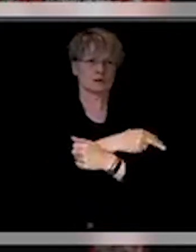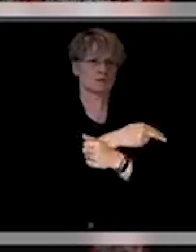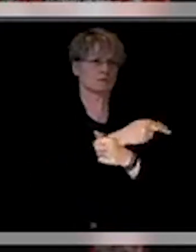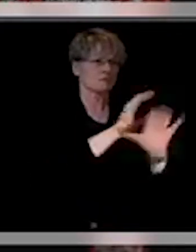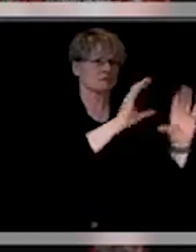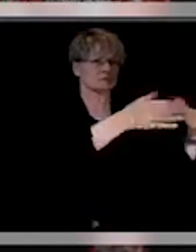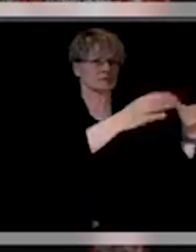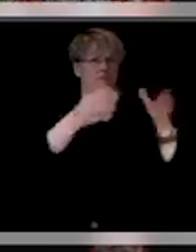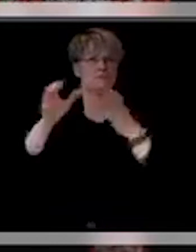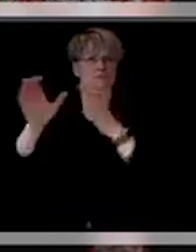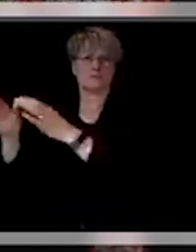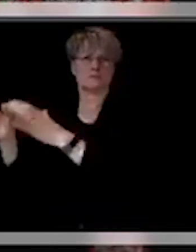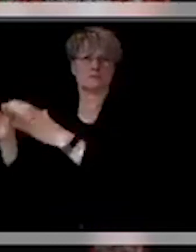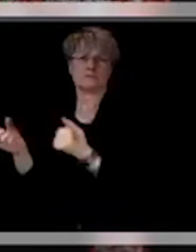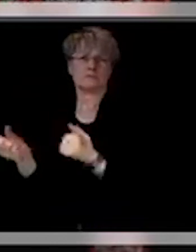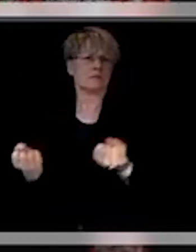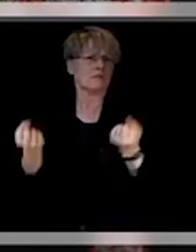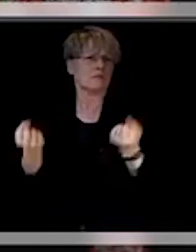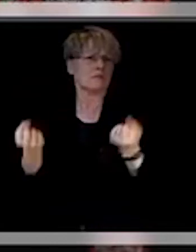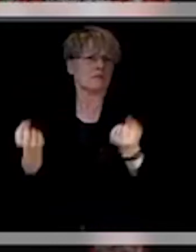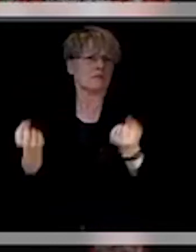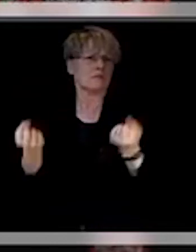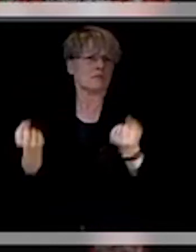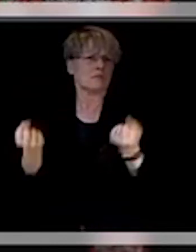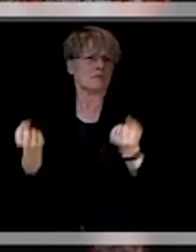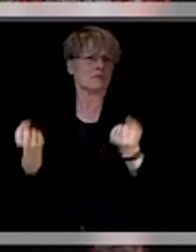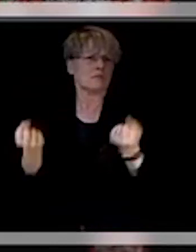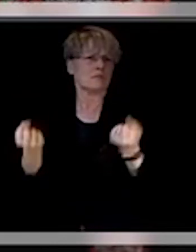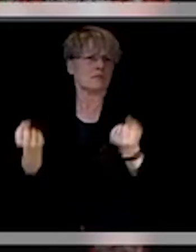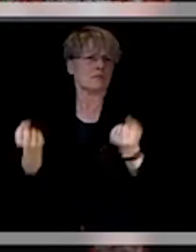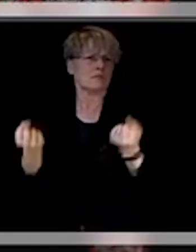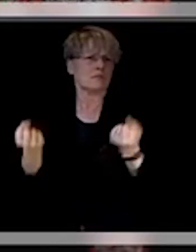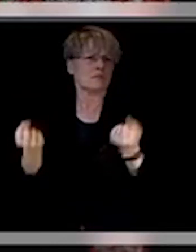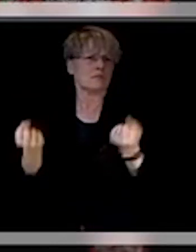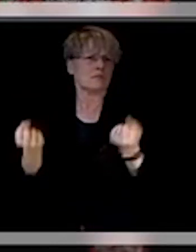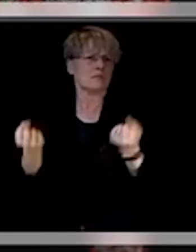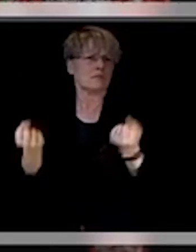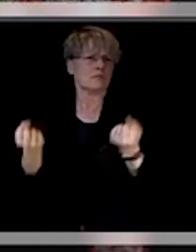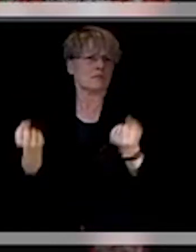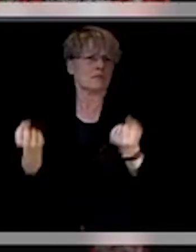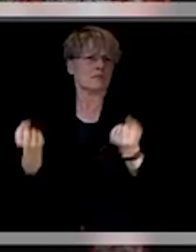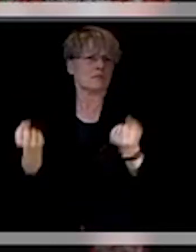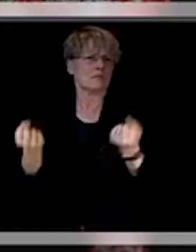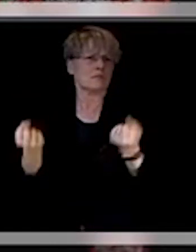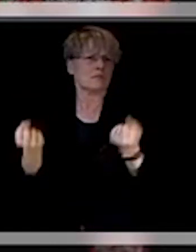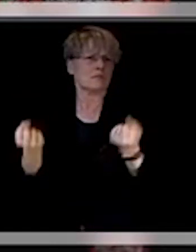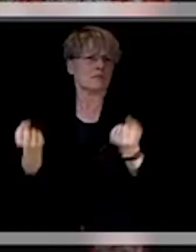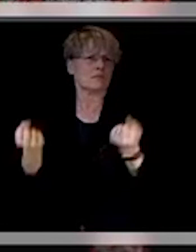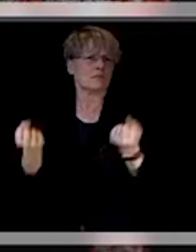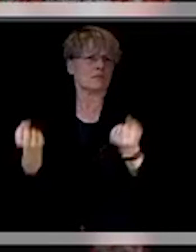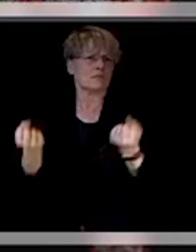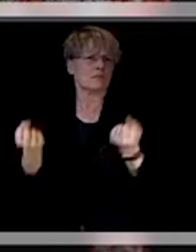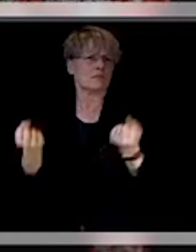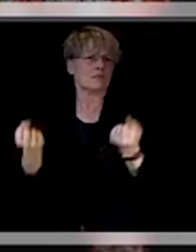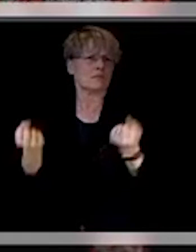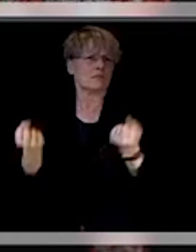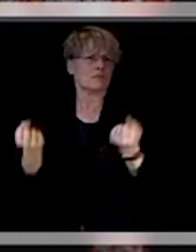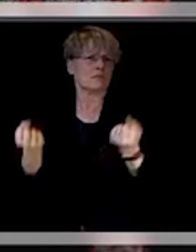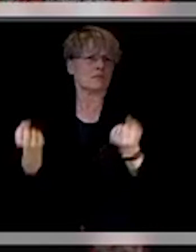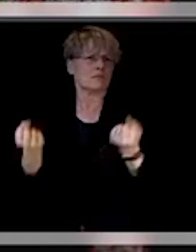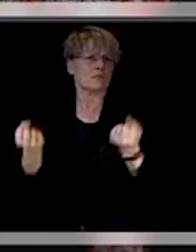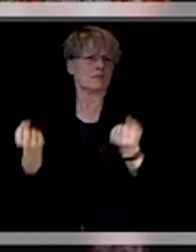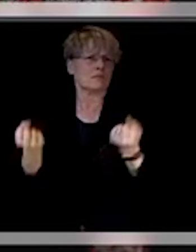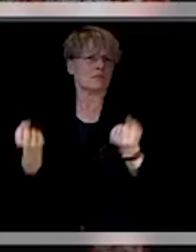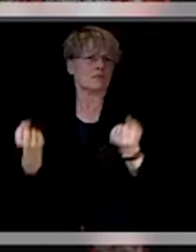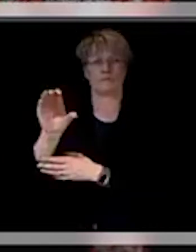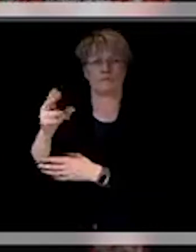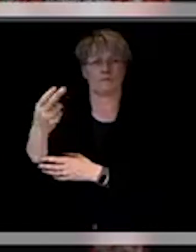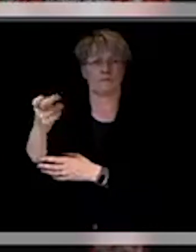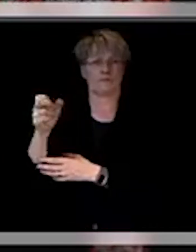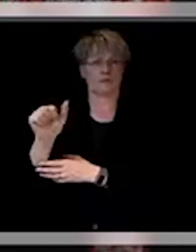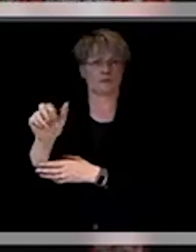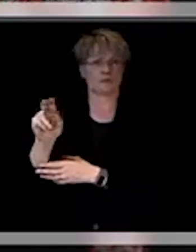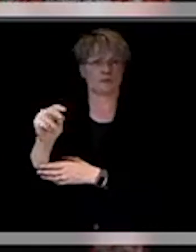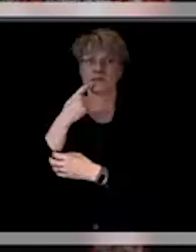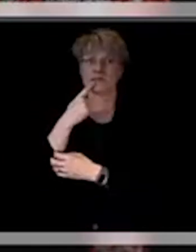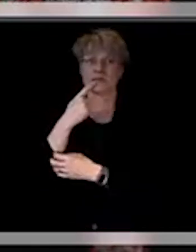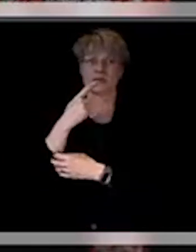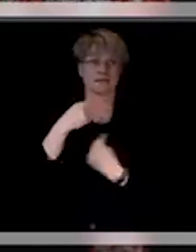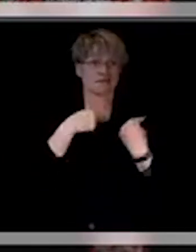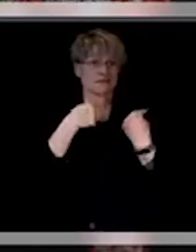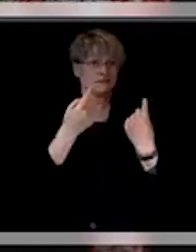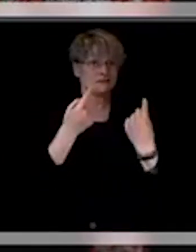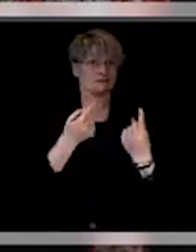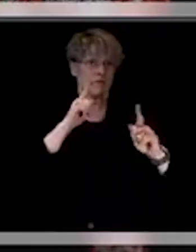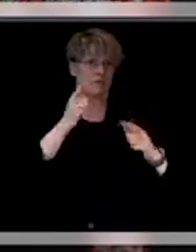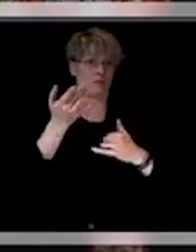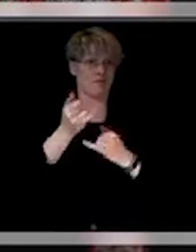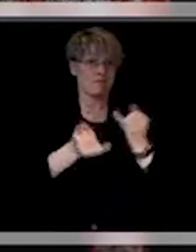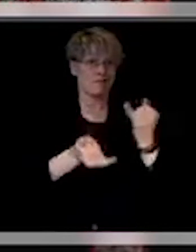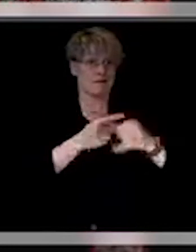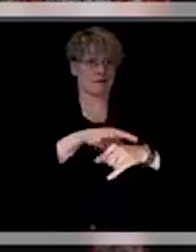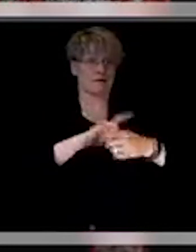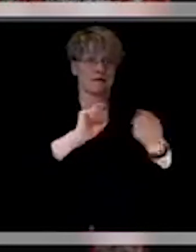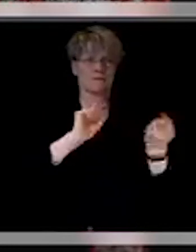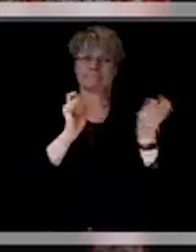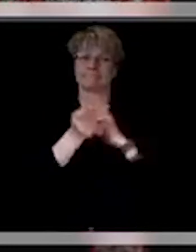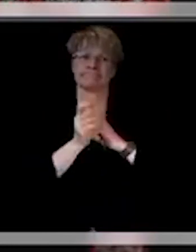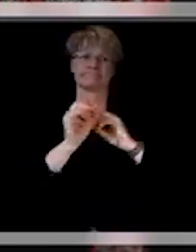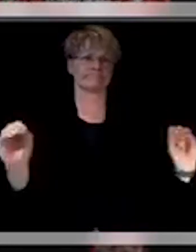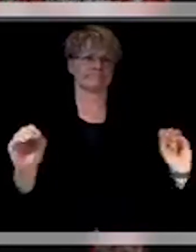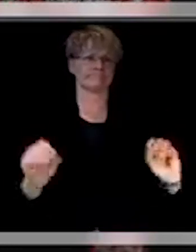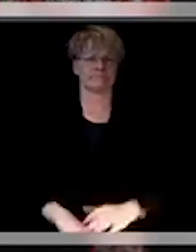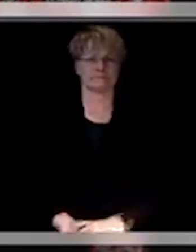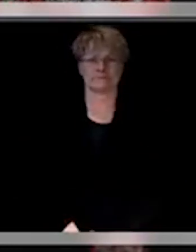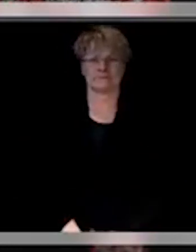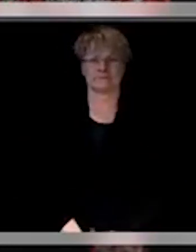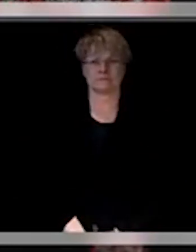All I can say is no changes from last week to this week.